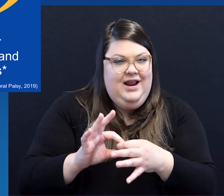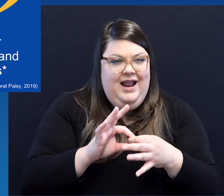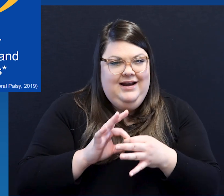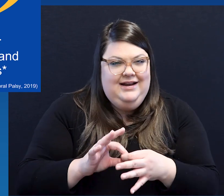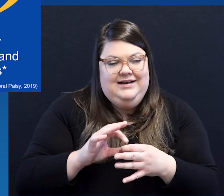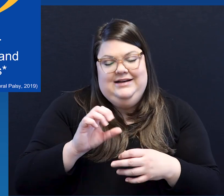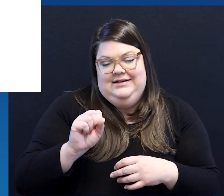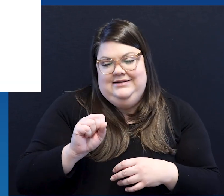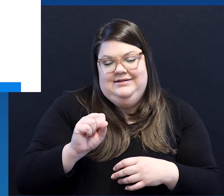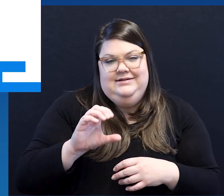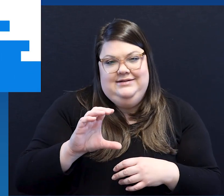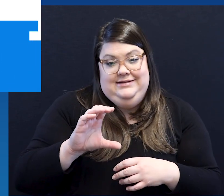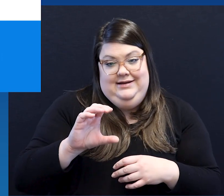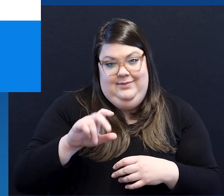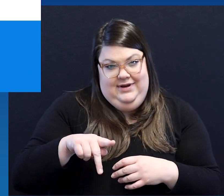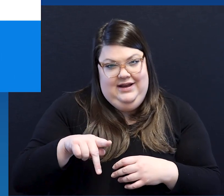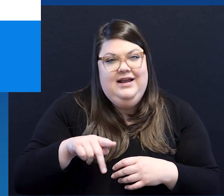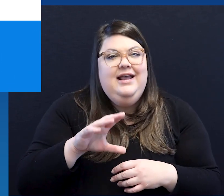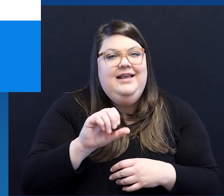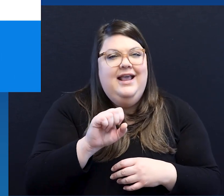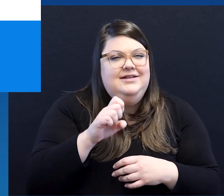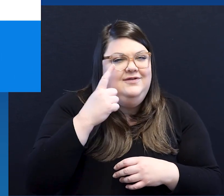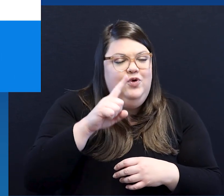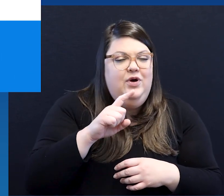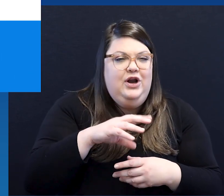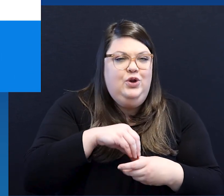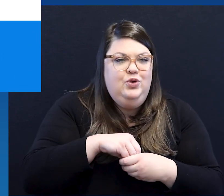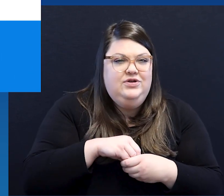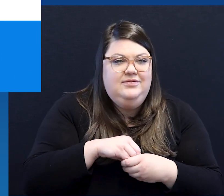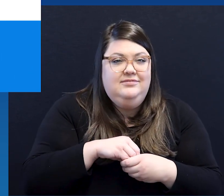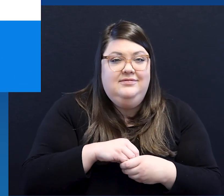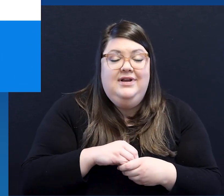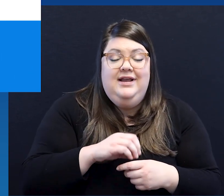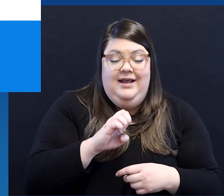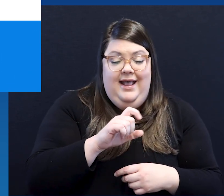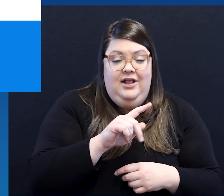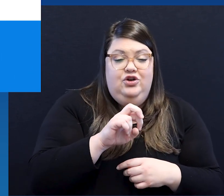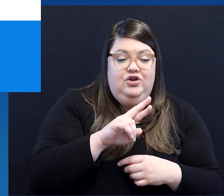for Medicaid services for individuals with intellectual and developmental disabilities